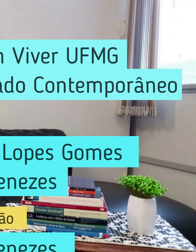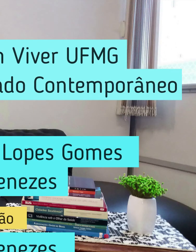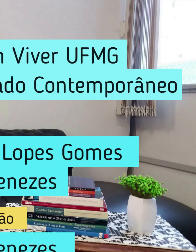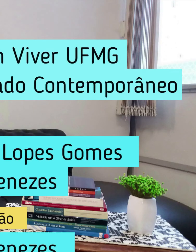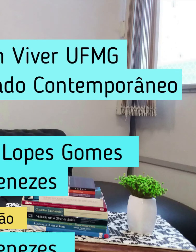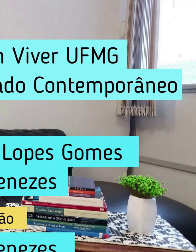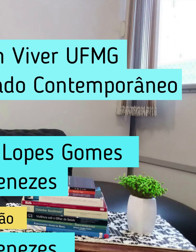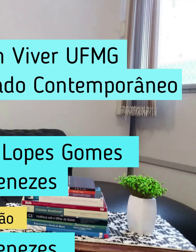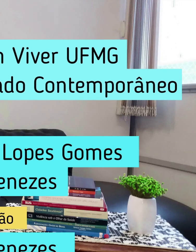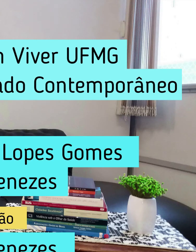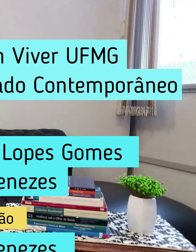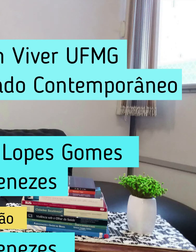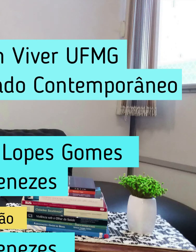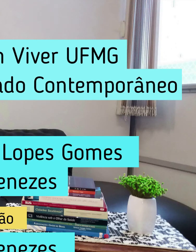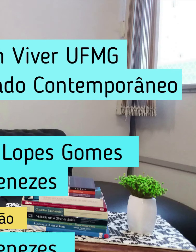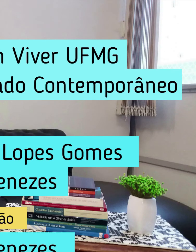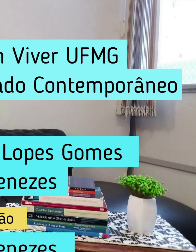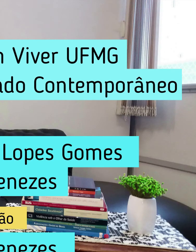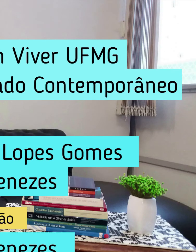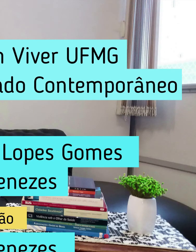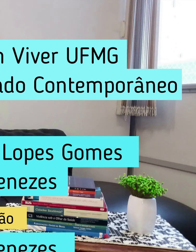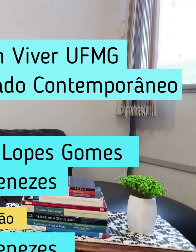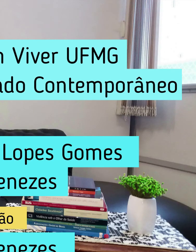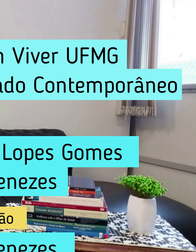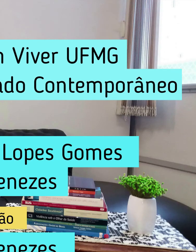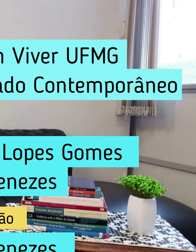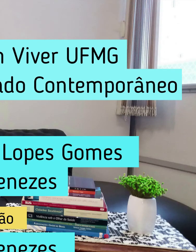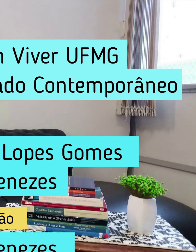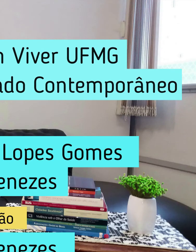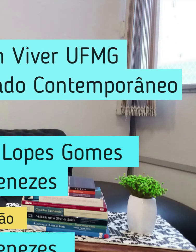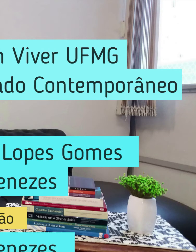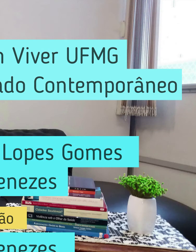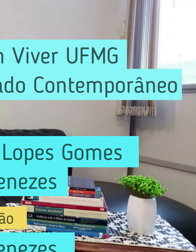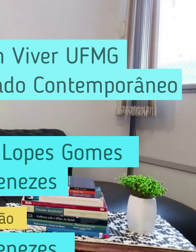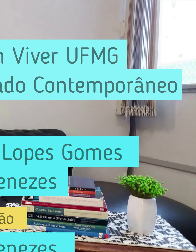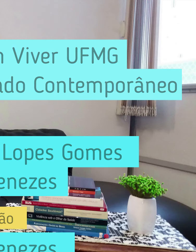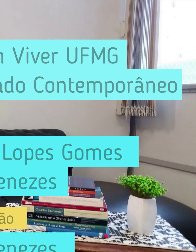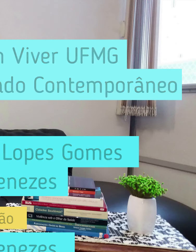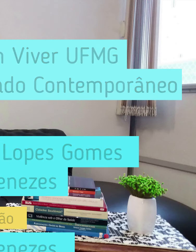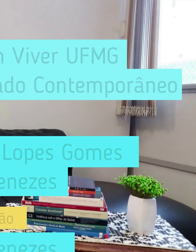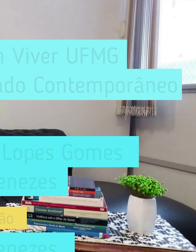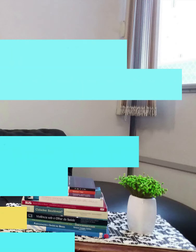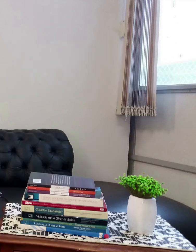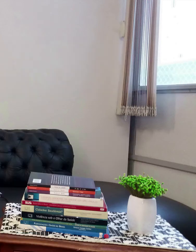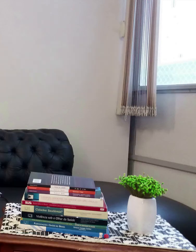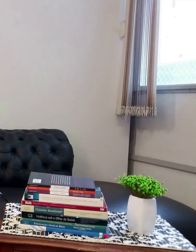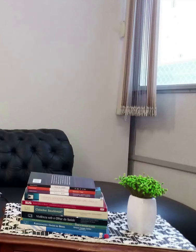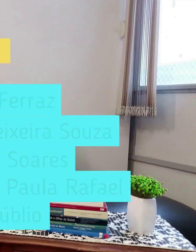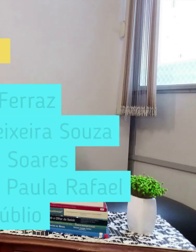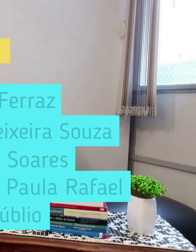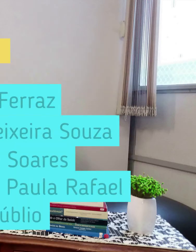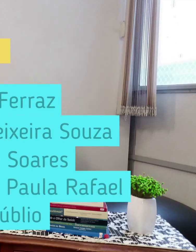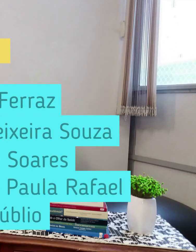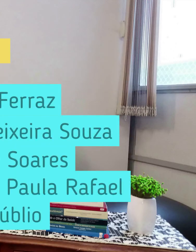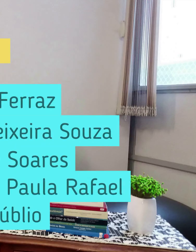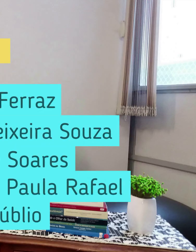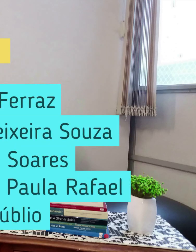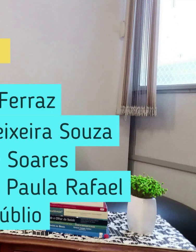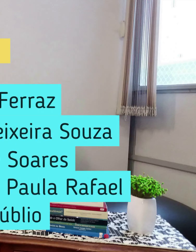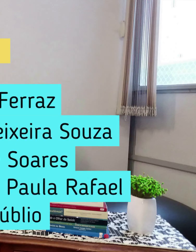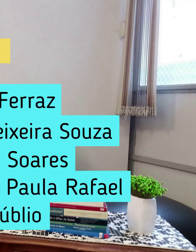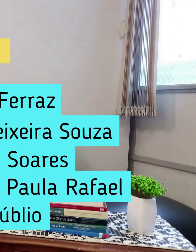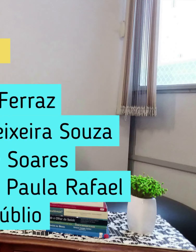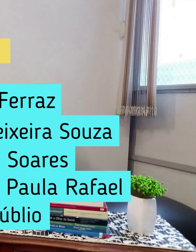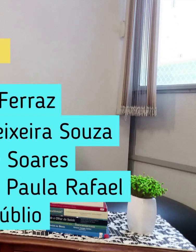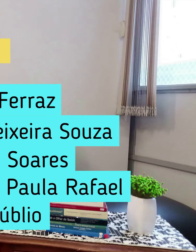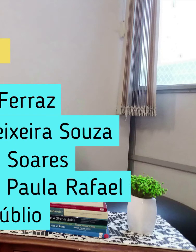Autonomy Extension Project , also here at UFMG. Kisses!